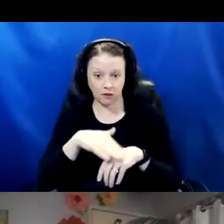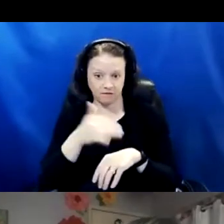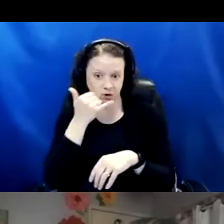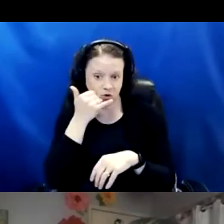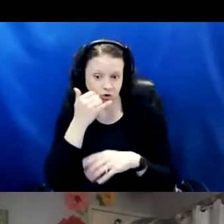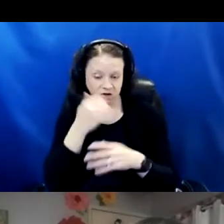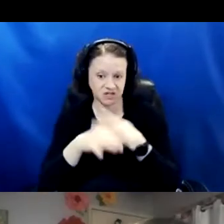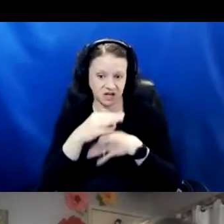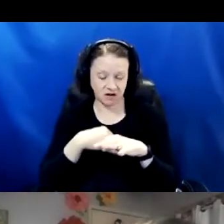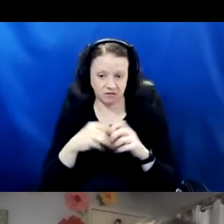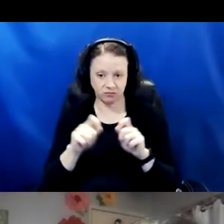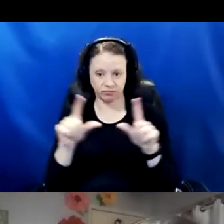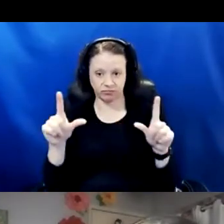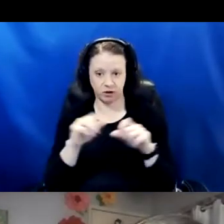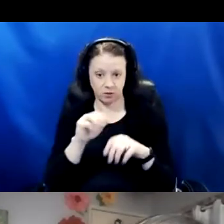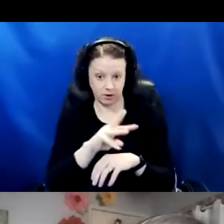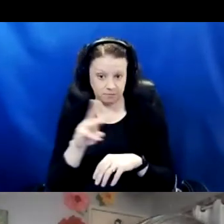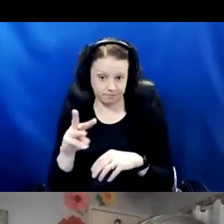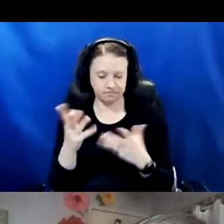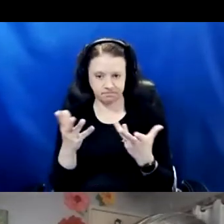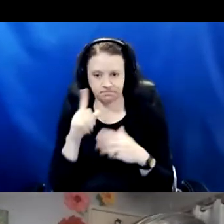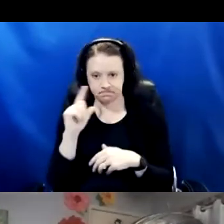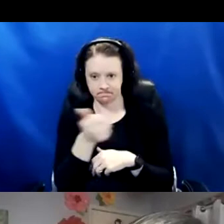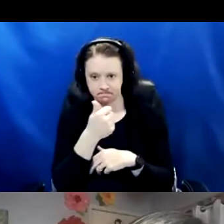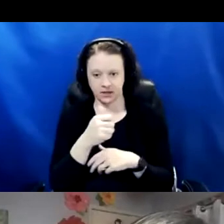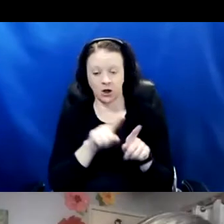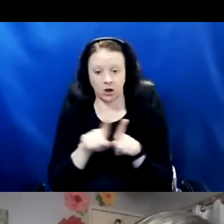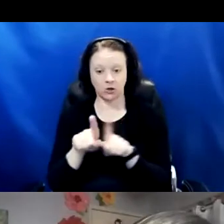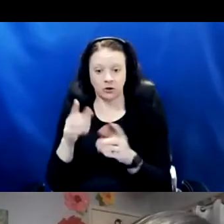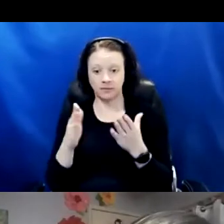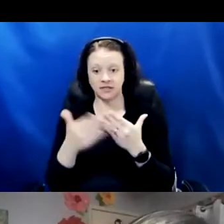It may also be, you know, easier for some folks to call